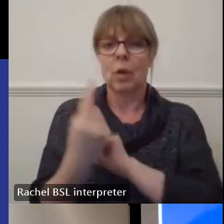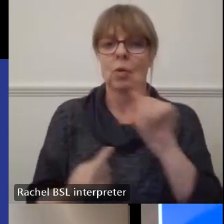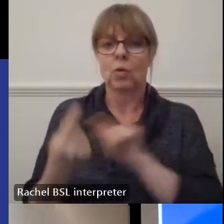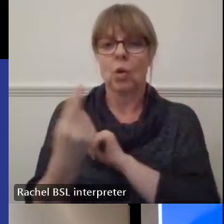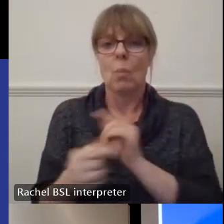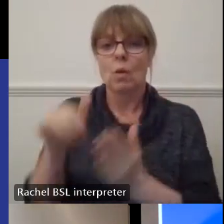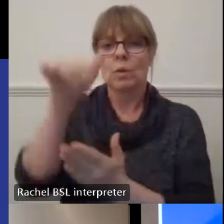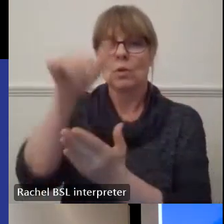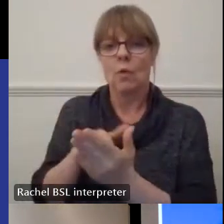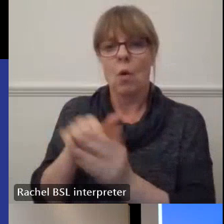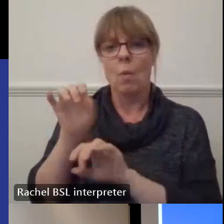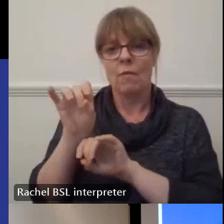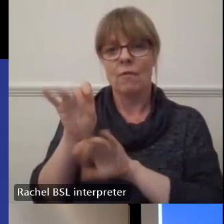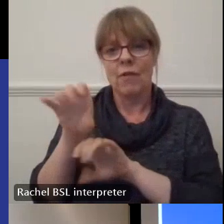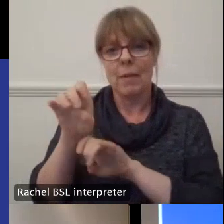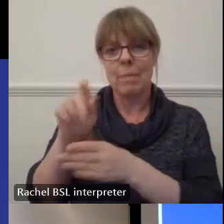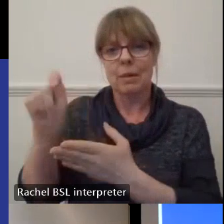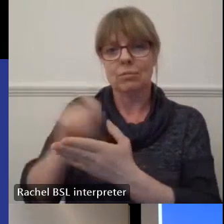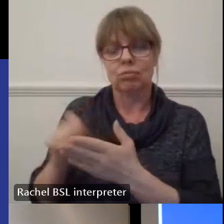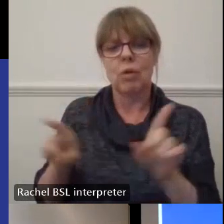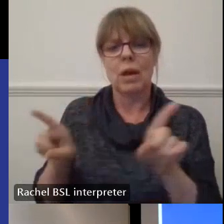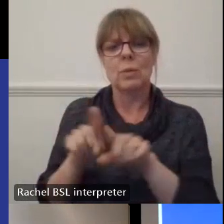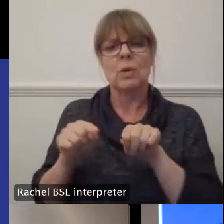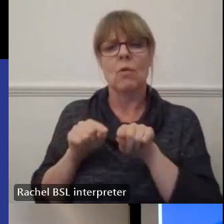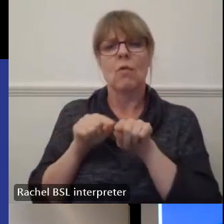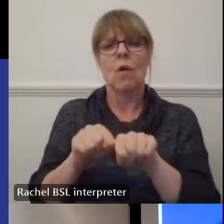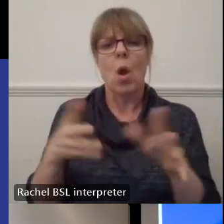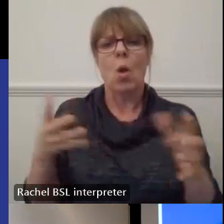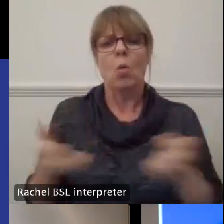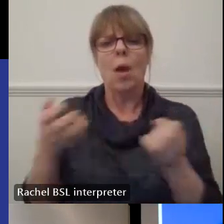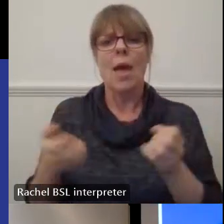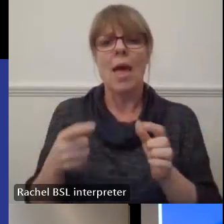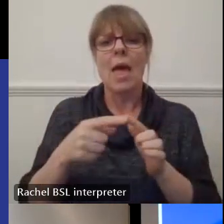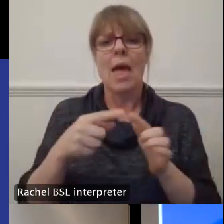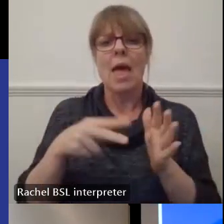Follow us on Eventbrite. If you follow us on Eventbrite, it means you'll find out about everything that we're doing.